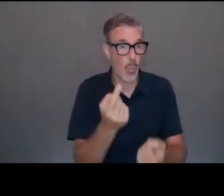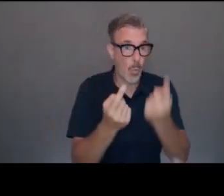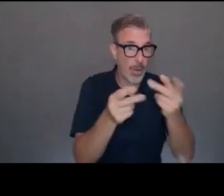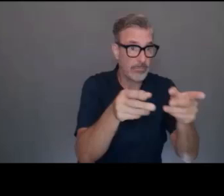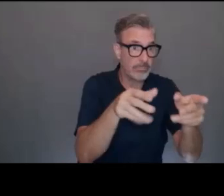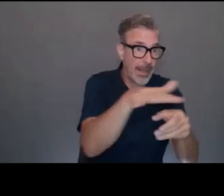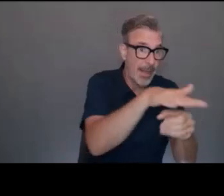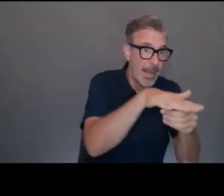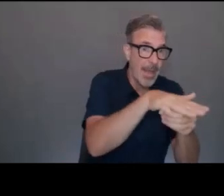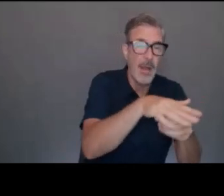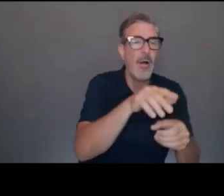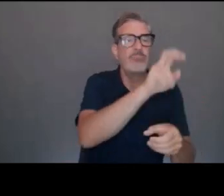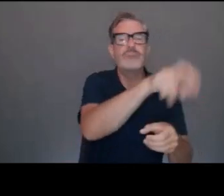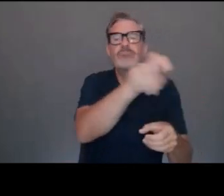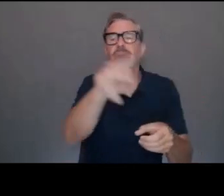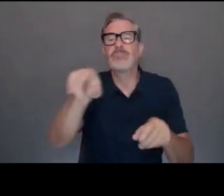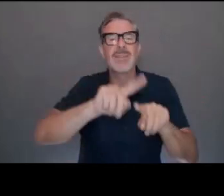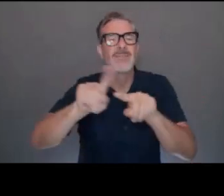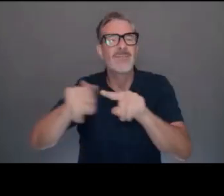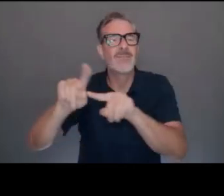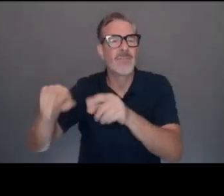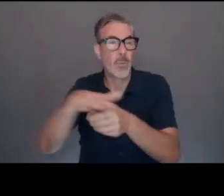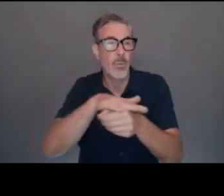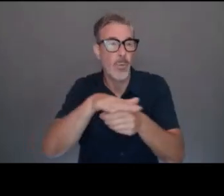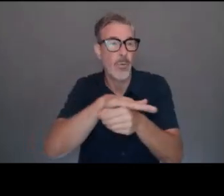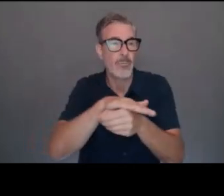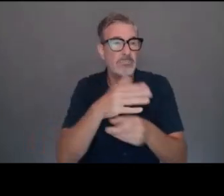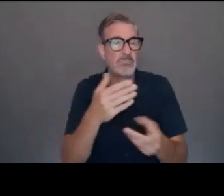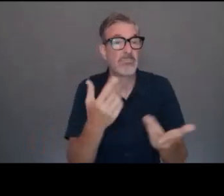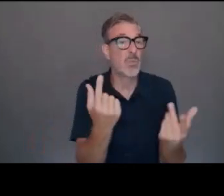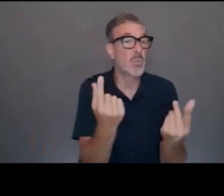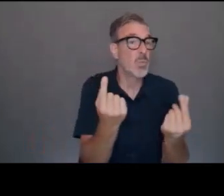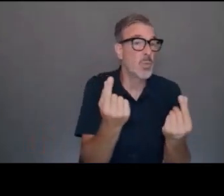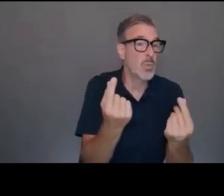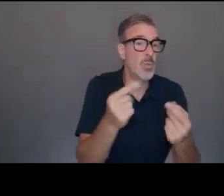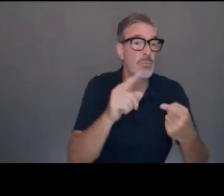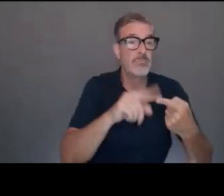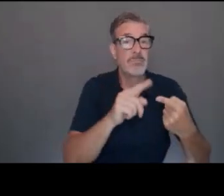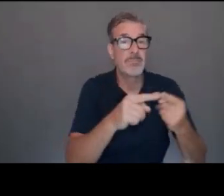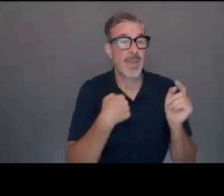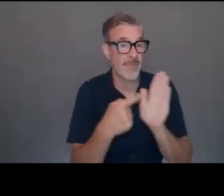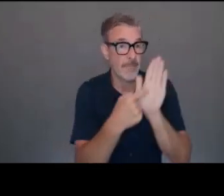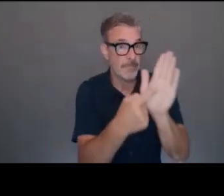Examples of eligible activities include exhibitions, presentations,